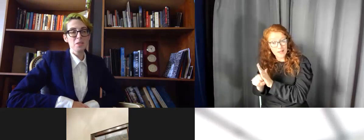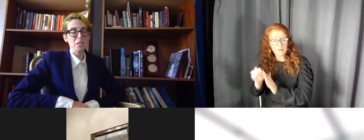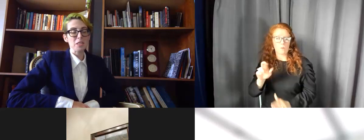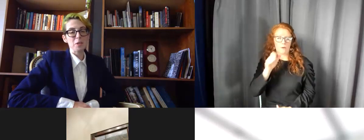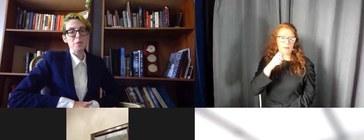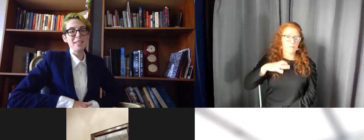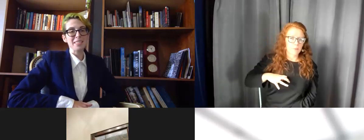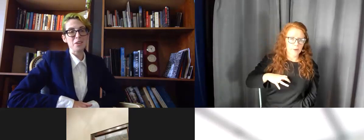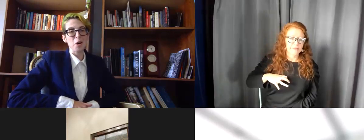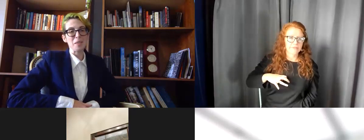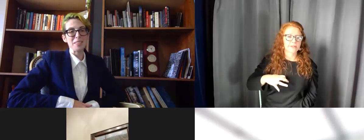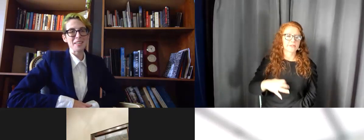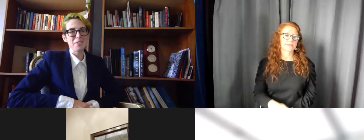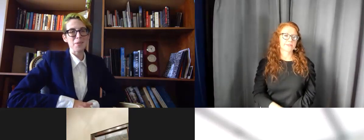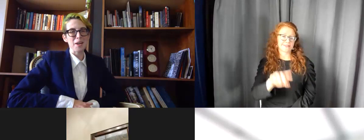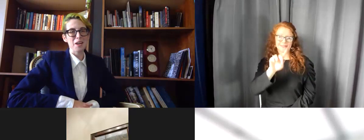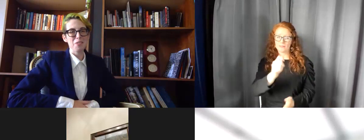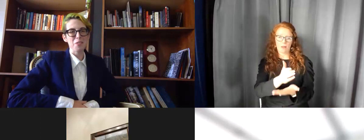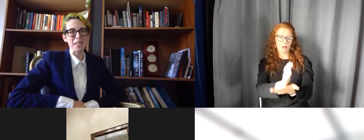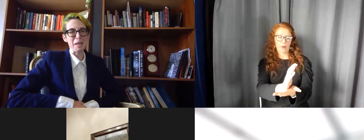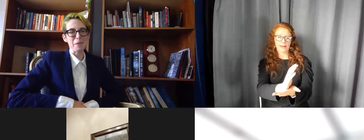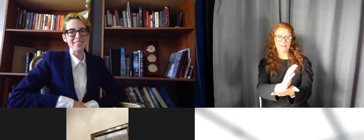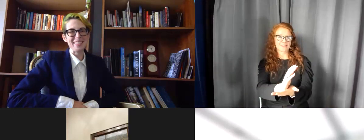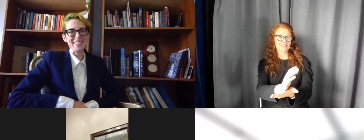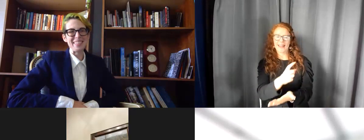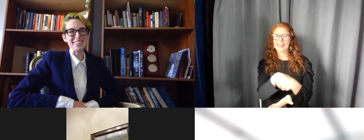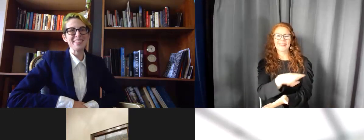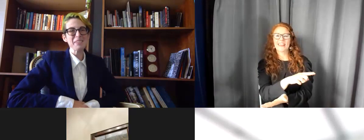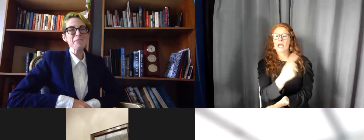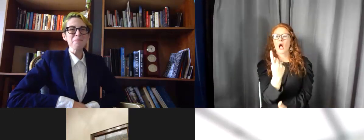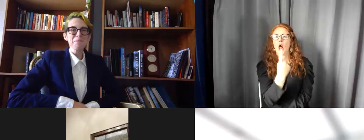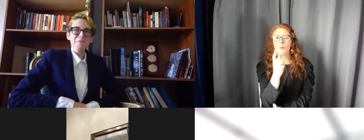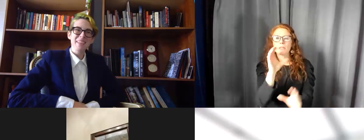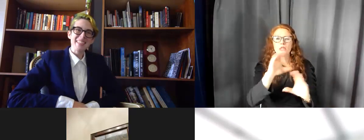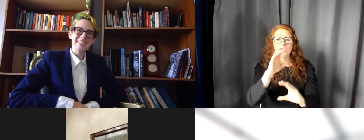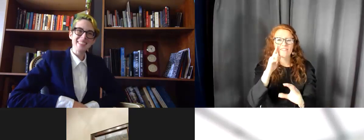Farrah Garland: with disability rights. They are always looking for a free labor. So Farrah Garland: yeah.